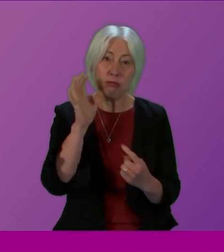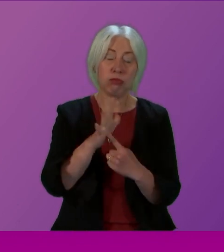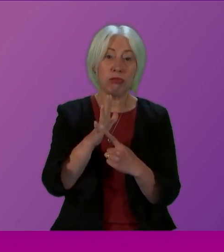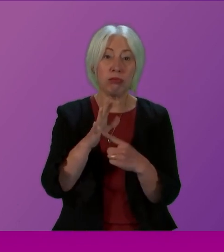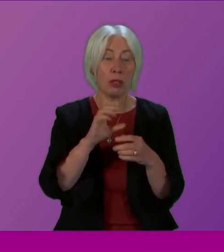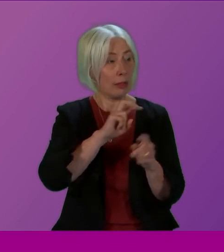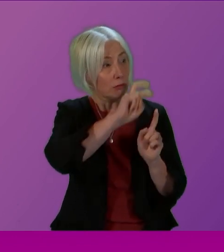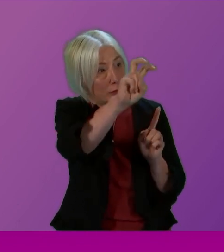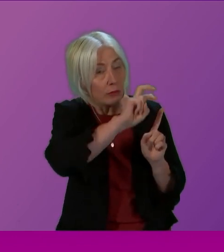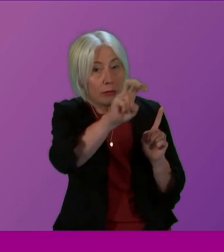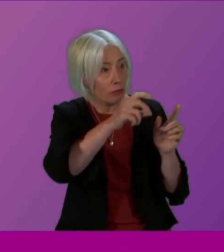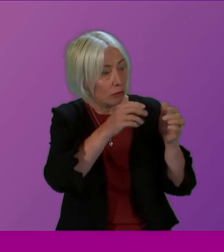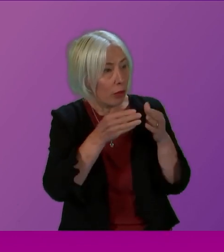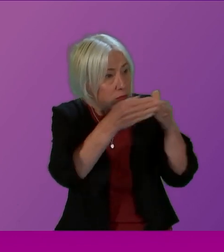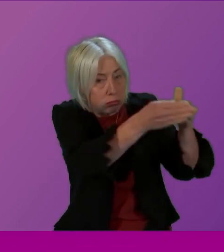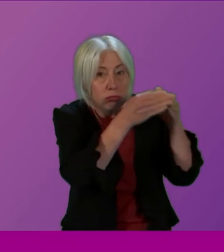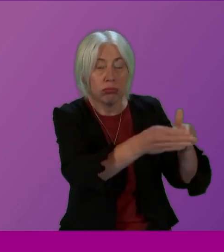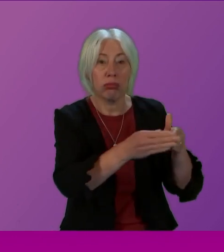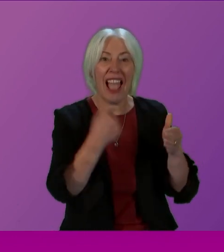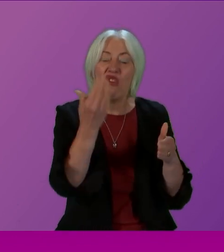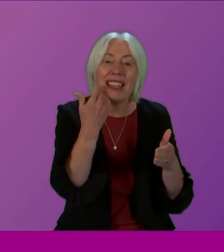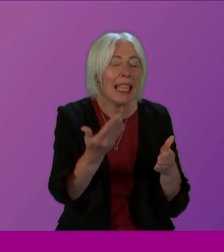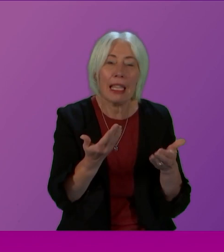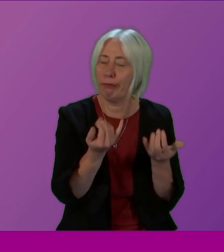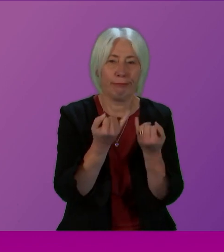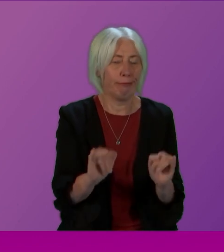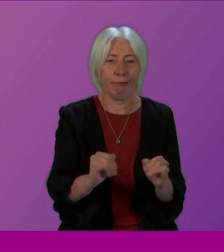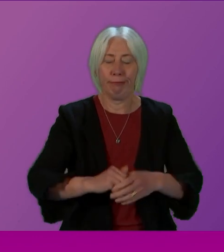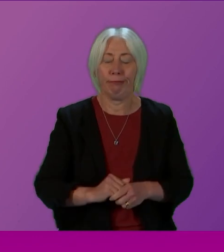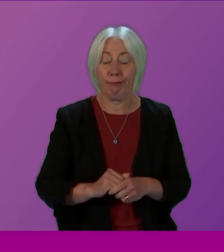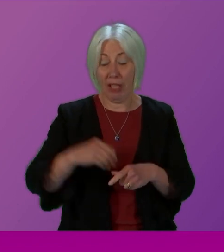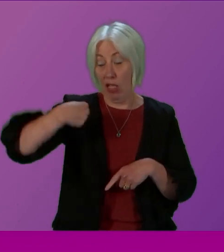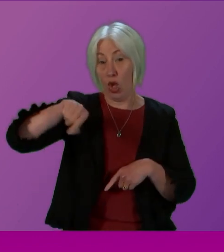need for their everyday lives. This week, Audit Scotland said: